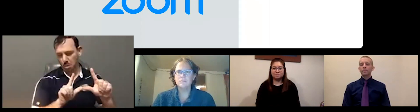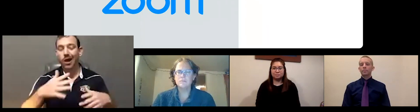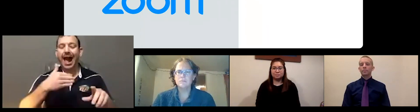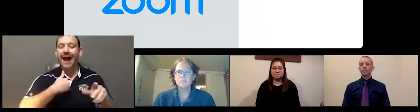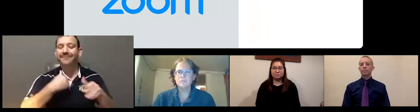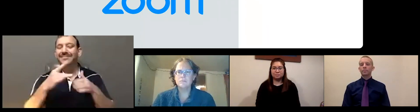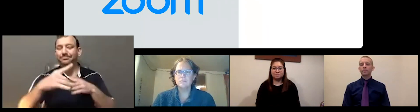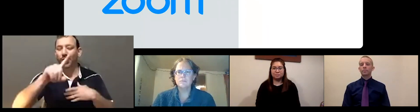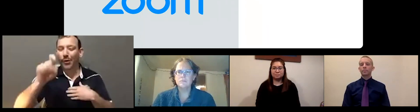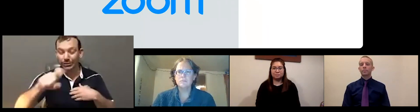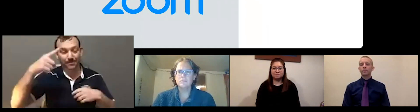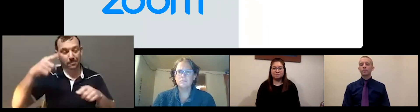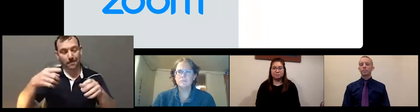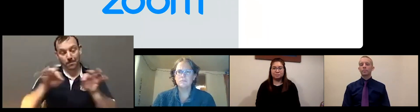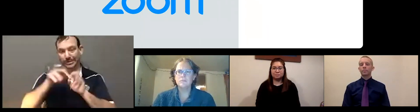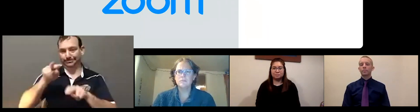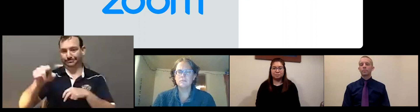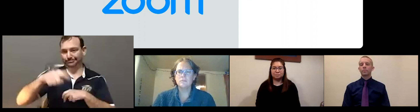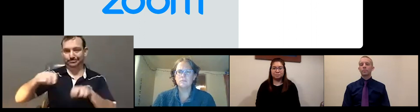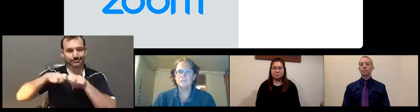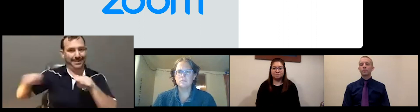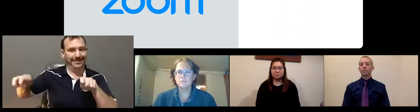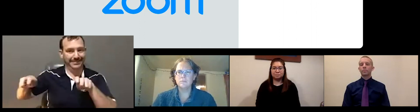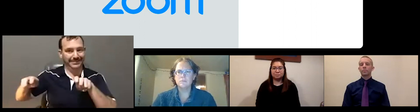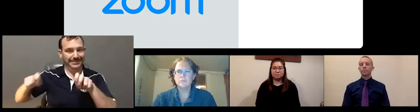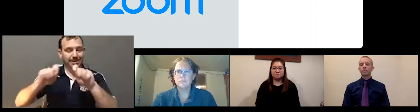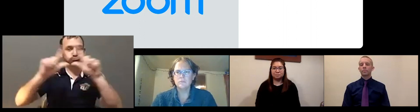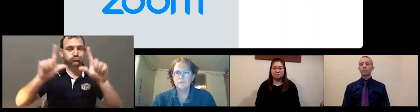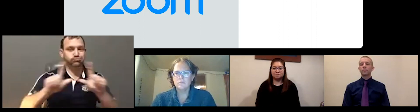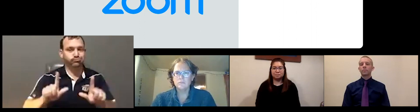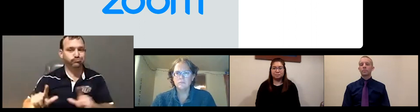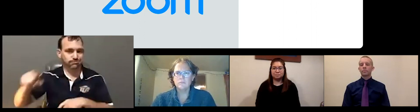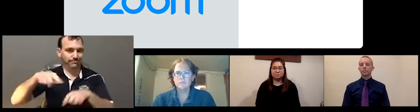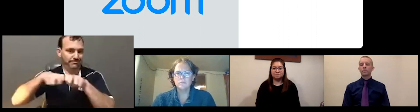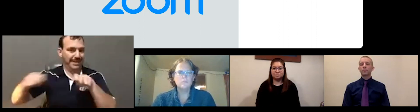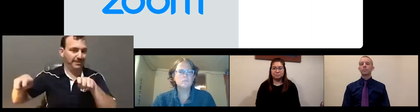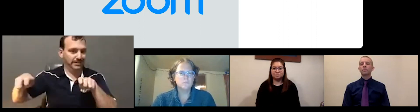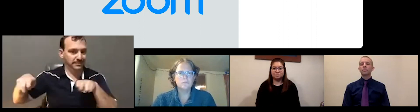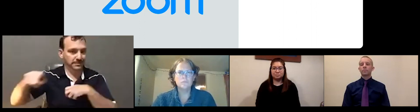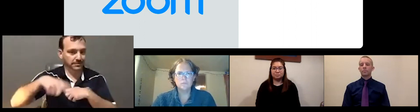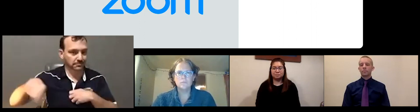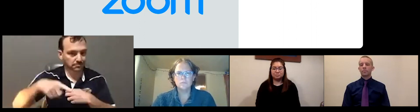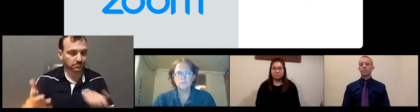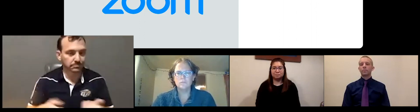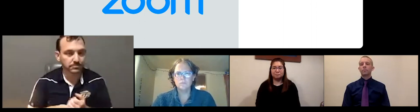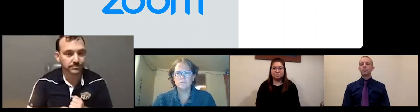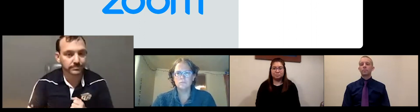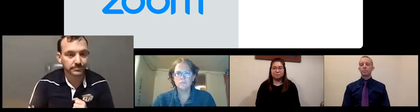We have prepared lead-in questions and it's important that the panelists be seen, so make sure they're on-screen.